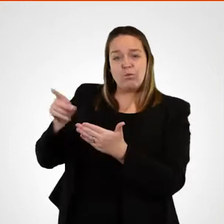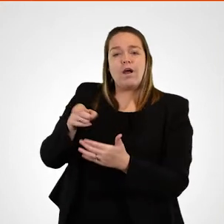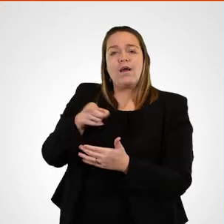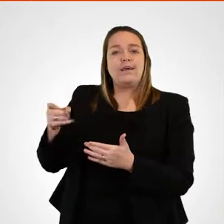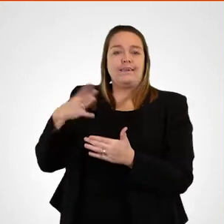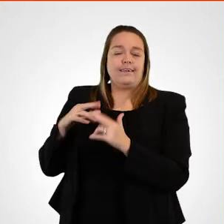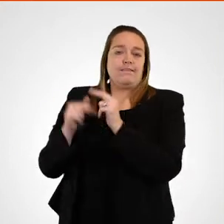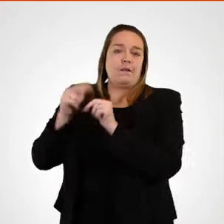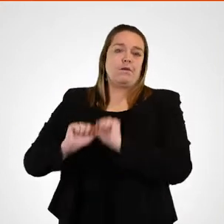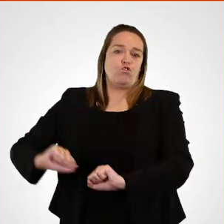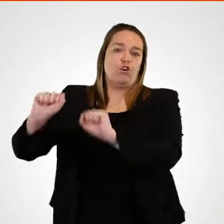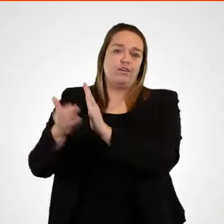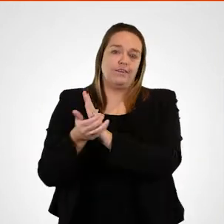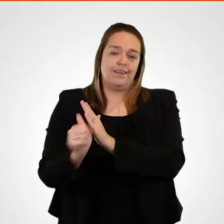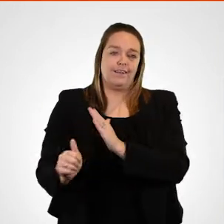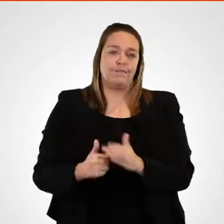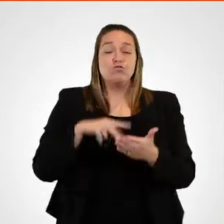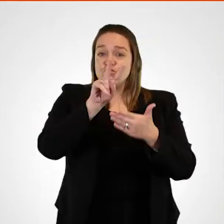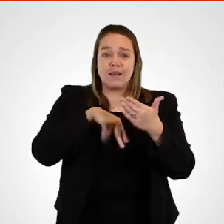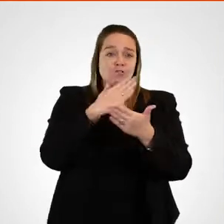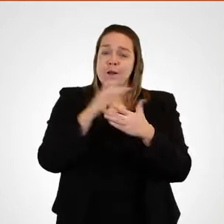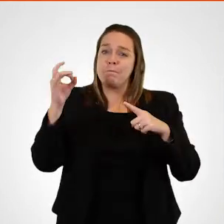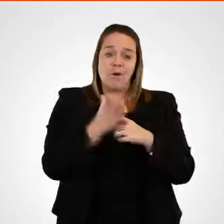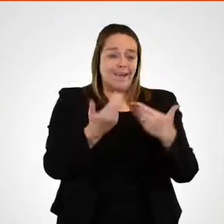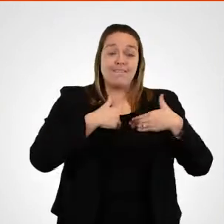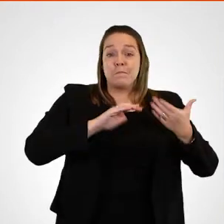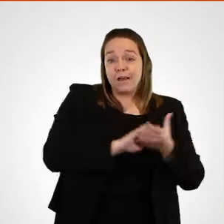because reading is important for pleasure,